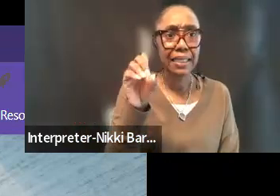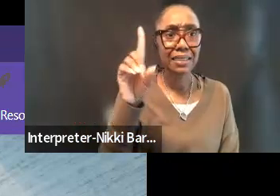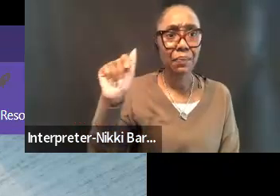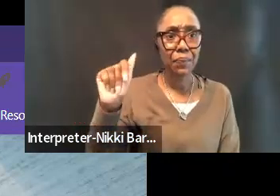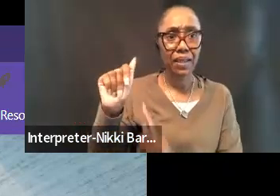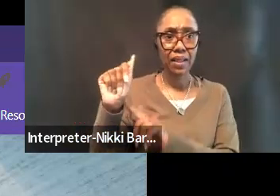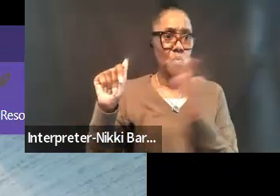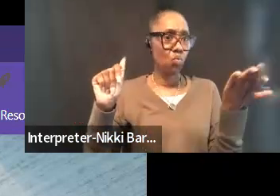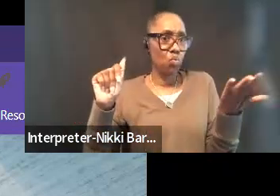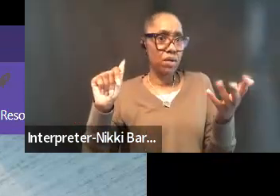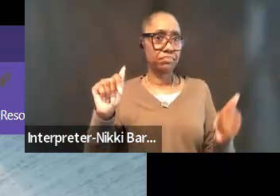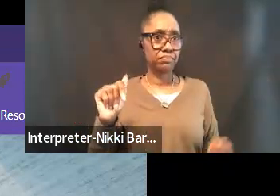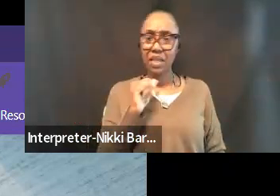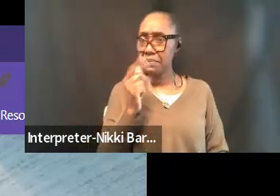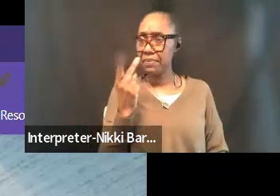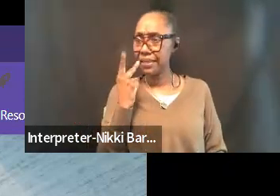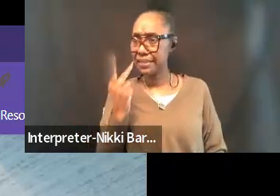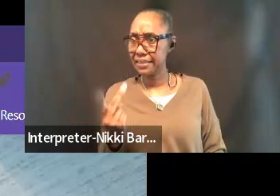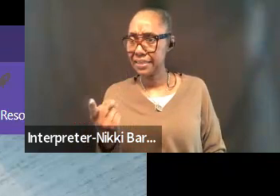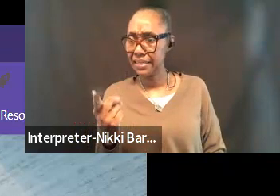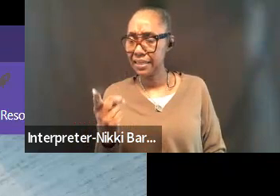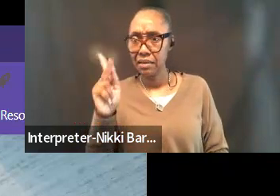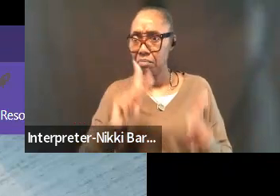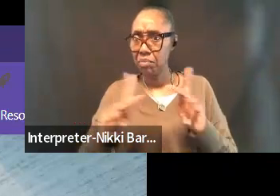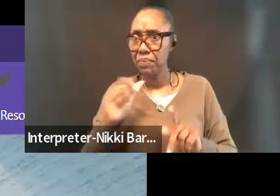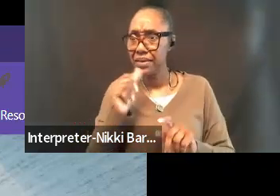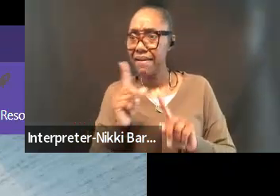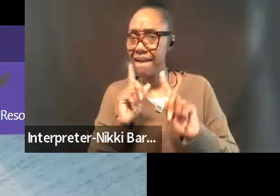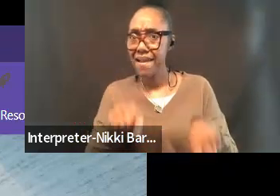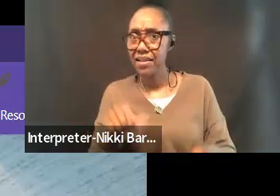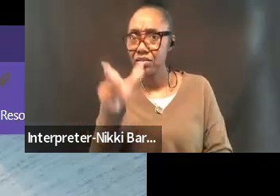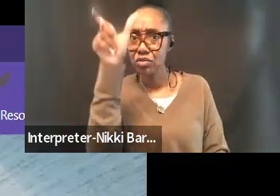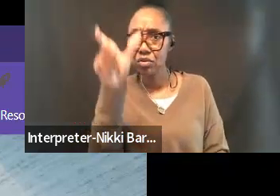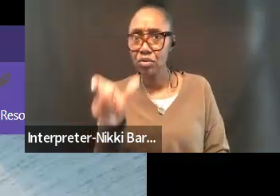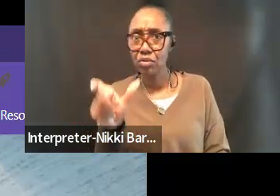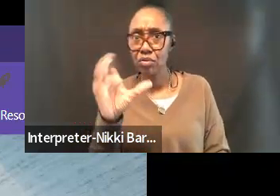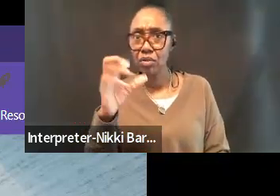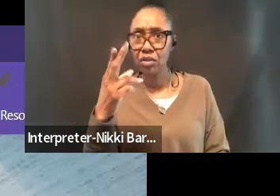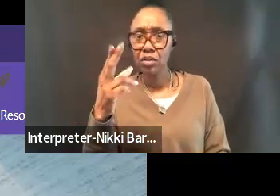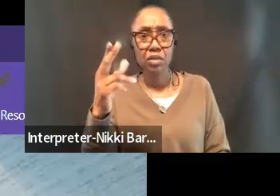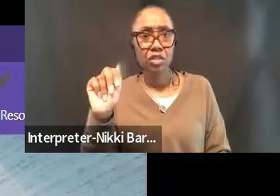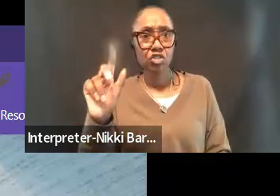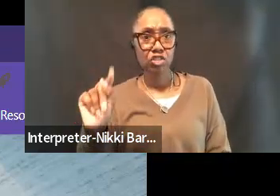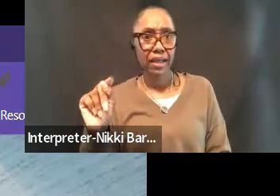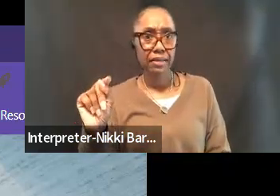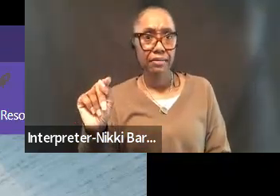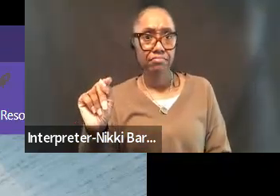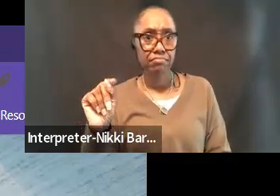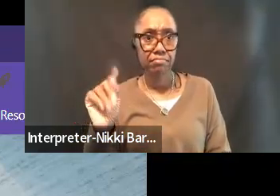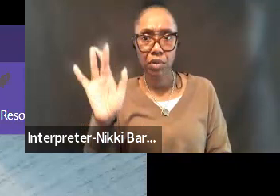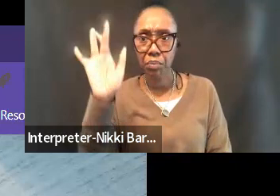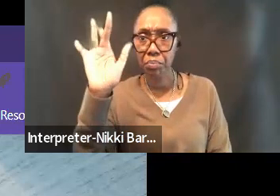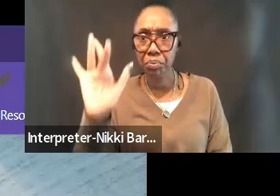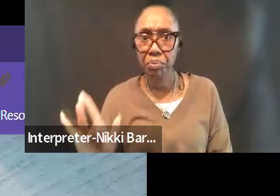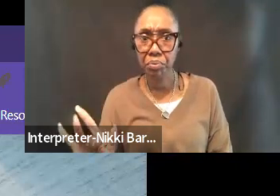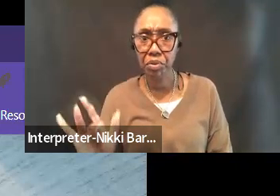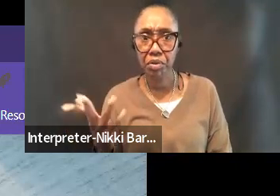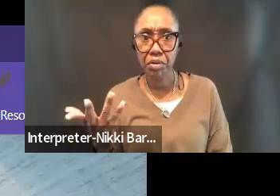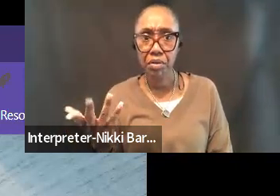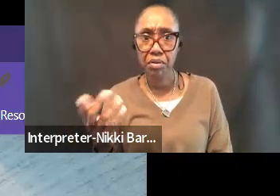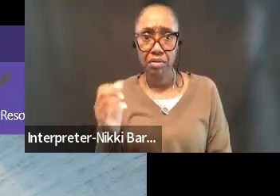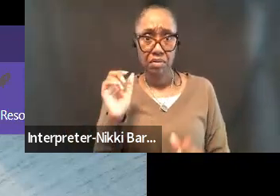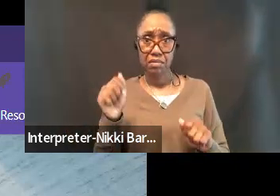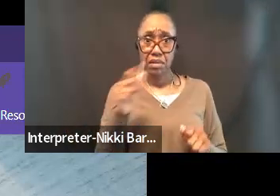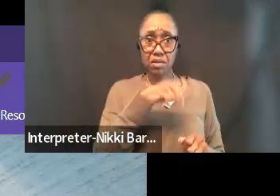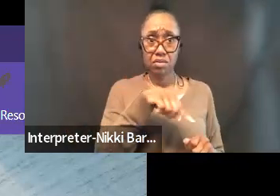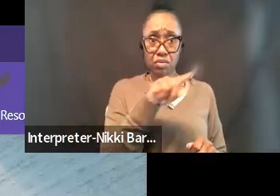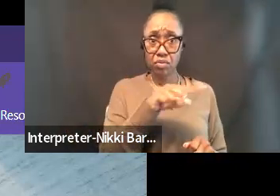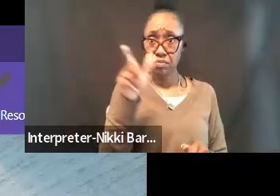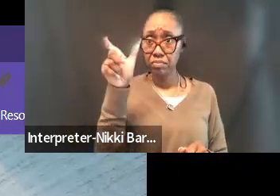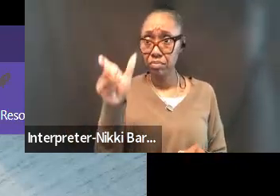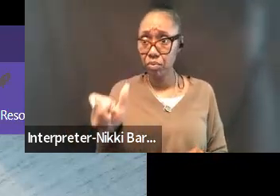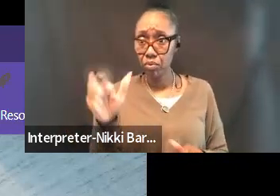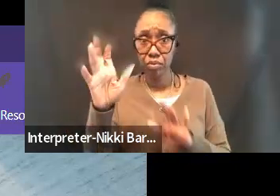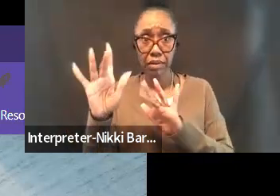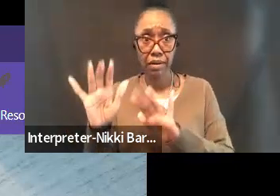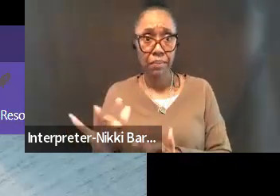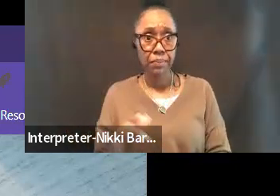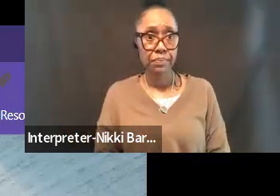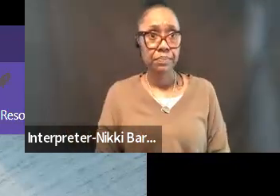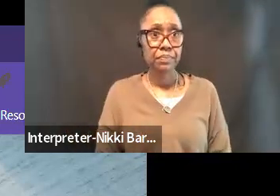I'm not seeing people type so I'm not sure if you can type.